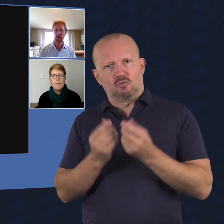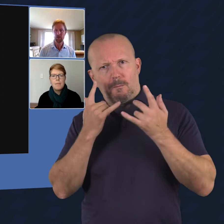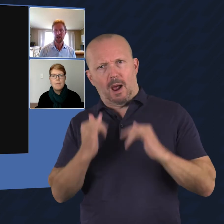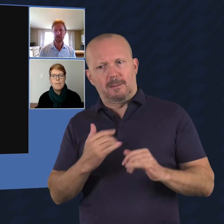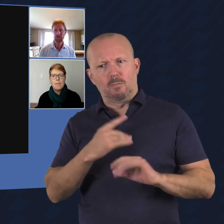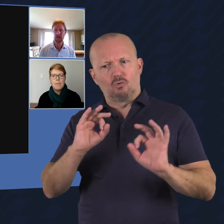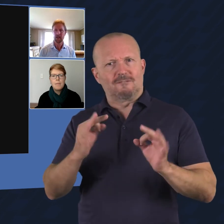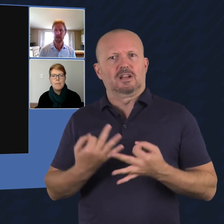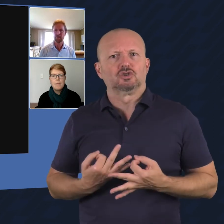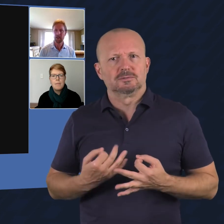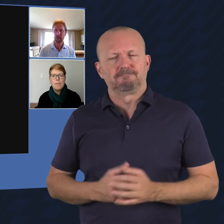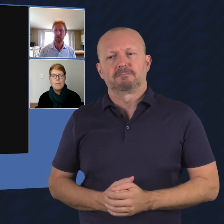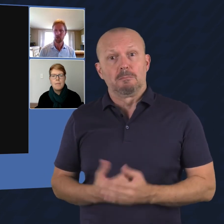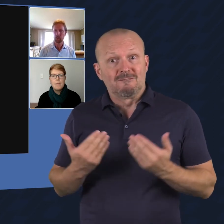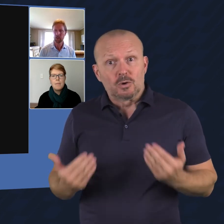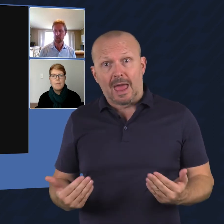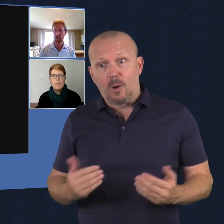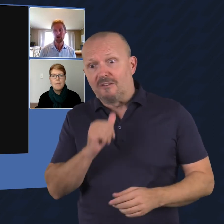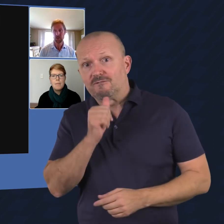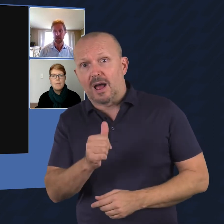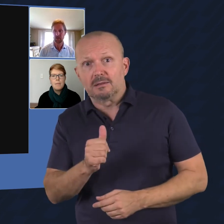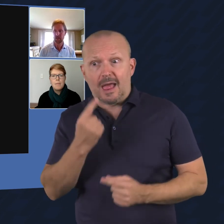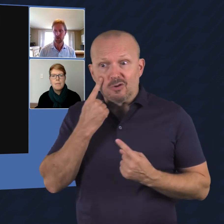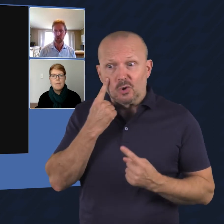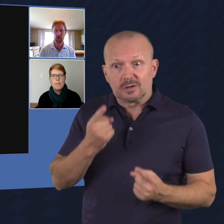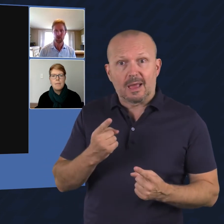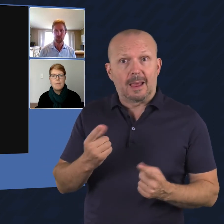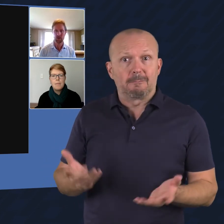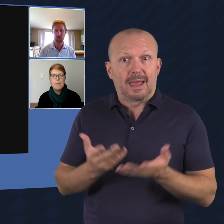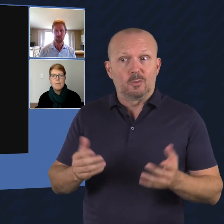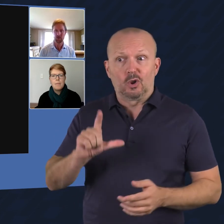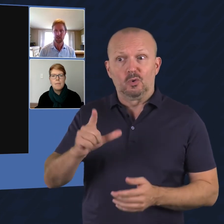So for now, have fun exploring and reusing the Luke Rowell Digital Music